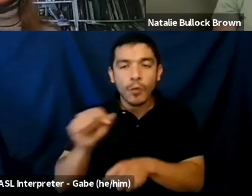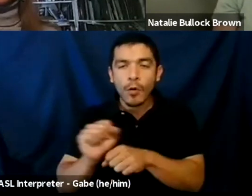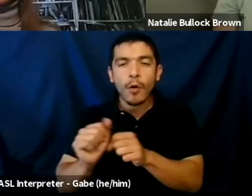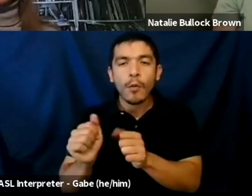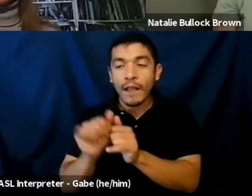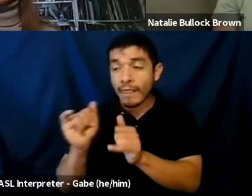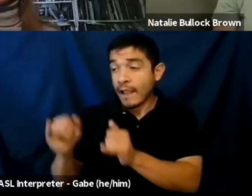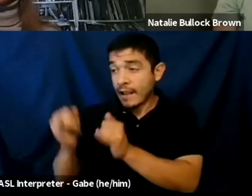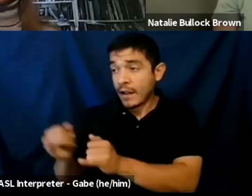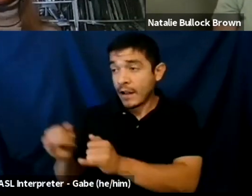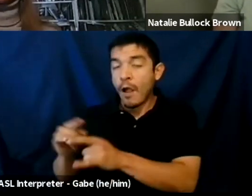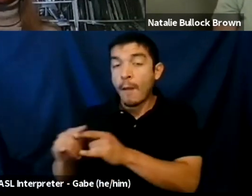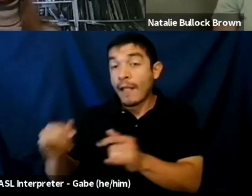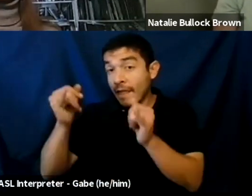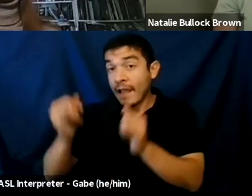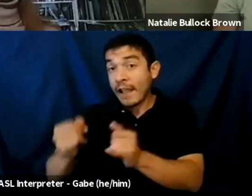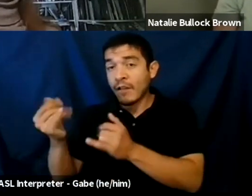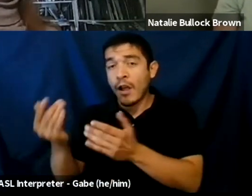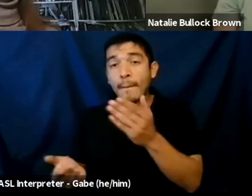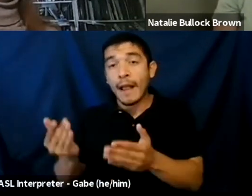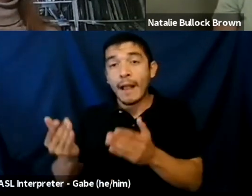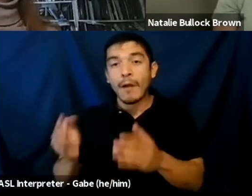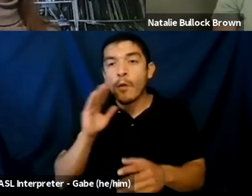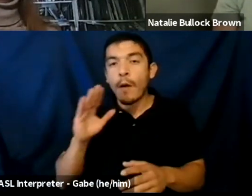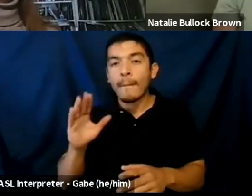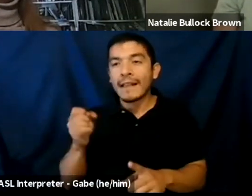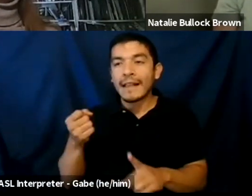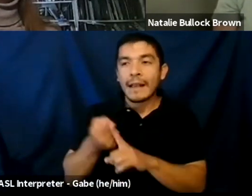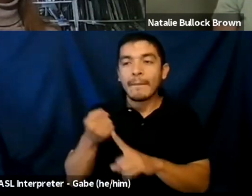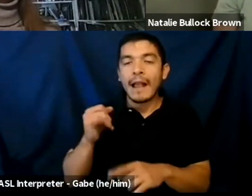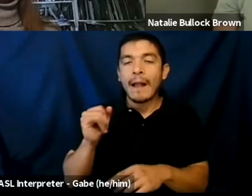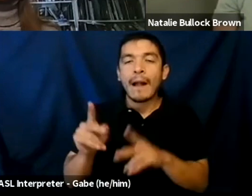but the individual may also be impacted by those that are immediately around them.